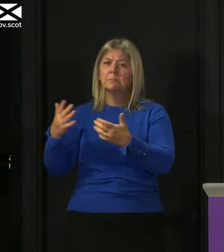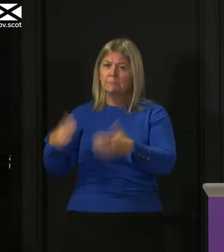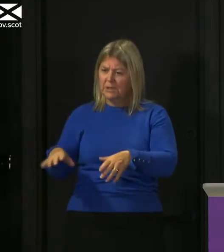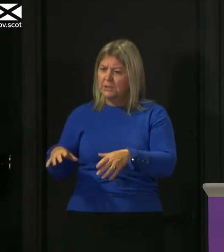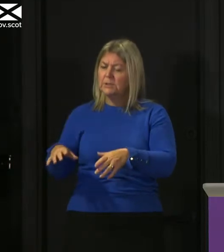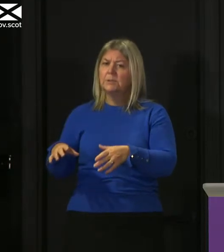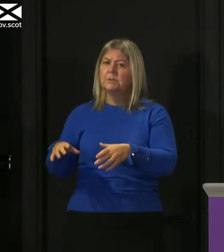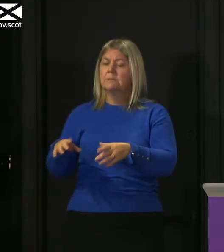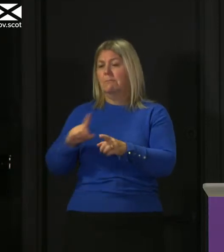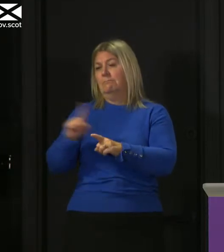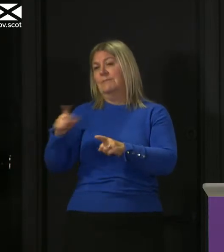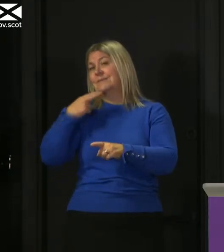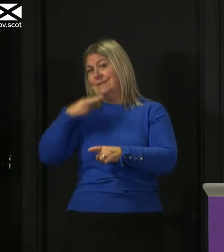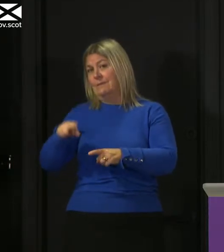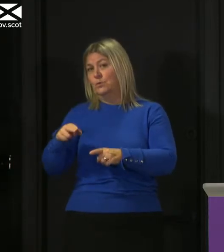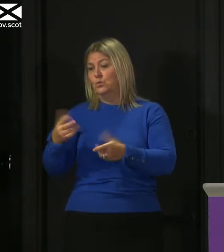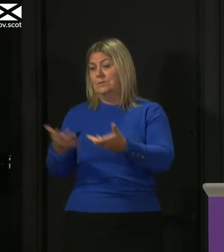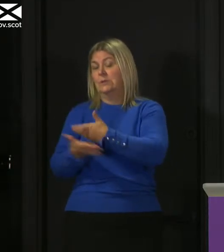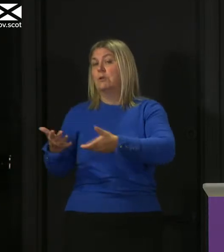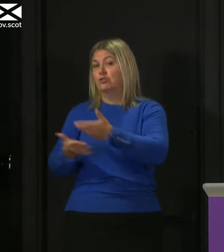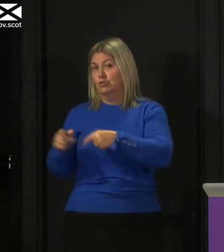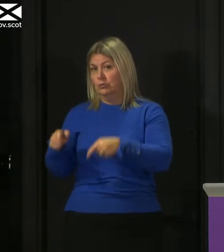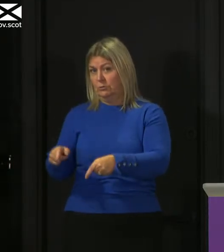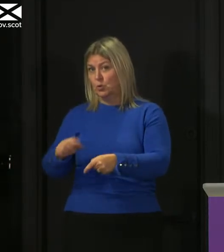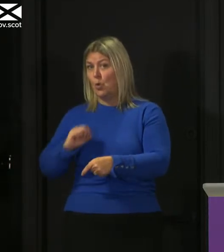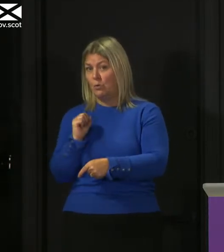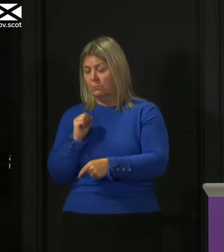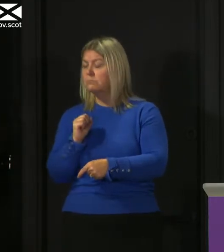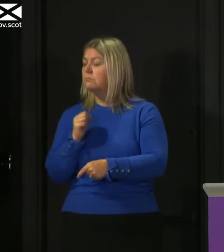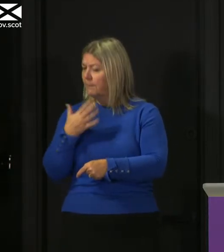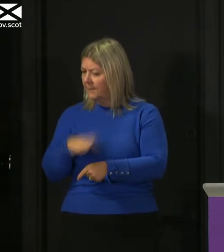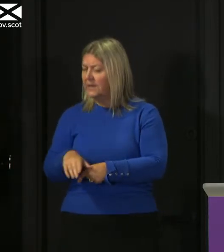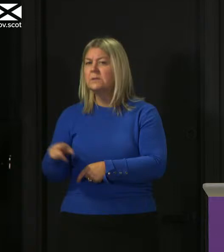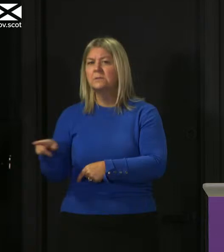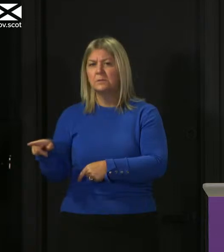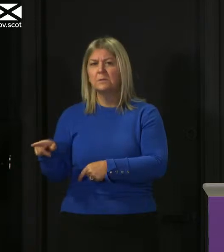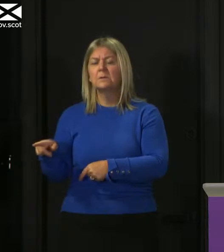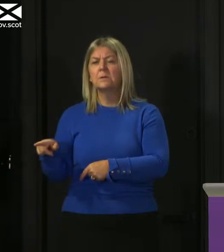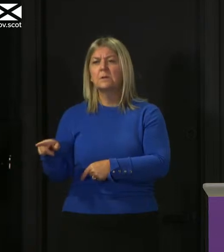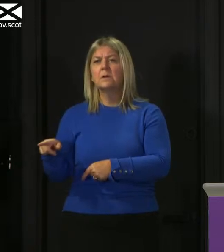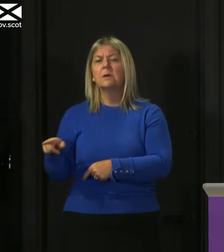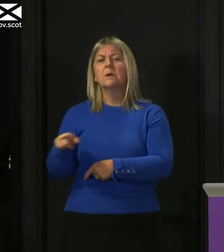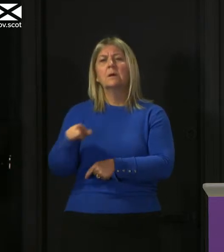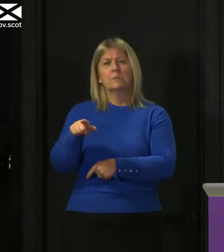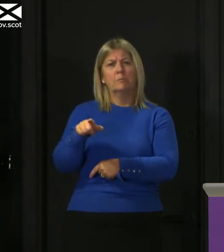later this afternoon. So will continue working to try to make sure that we are able to support,